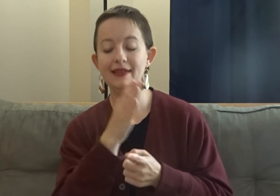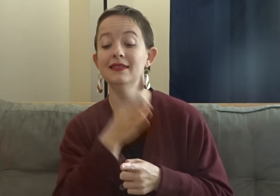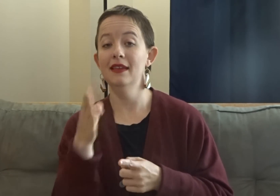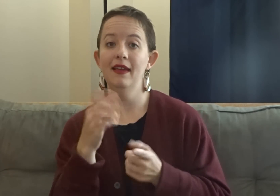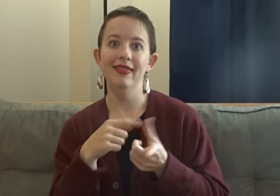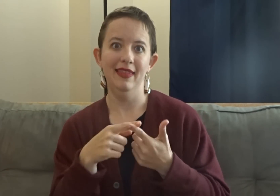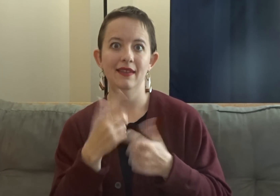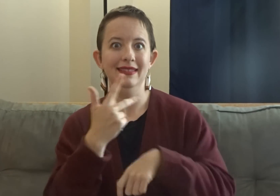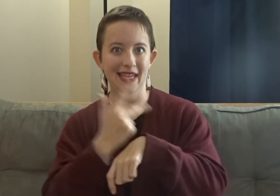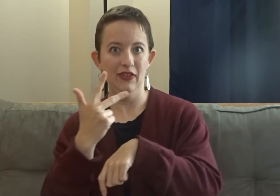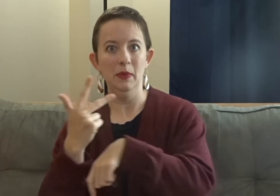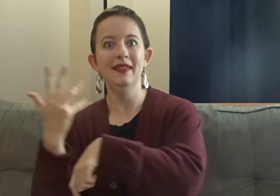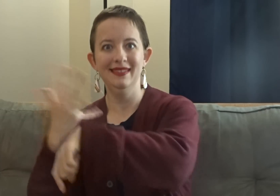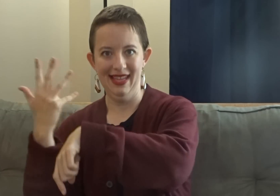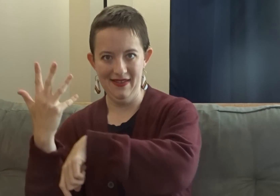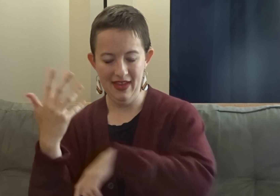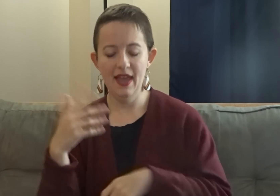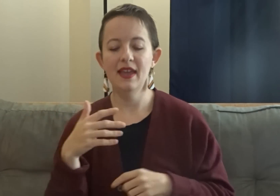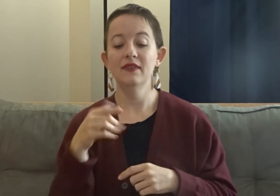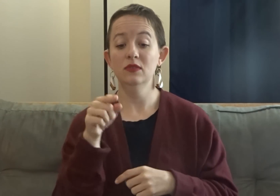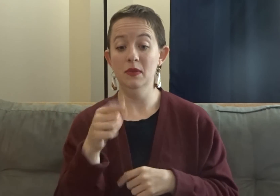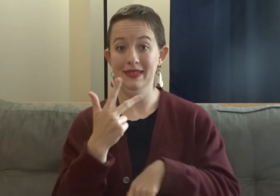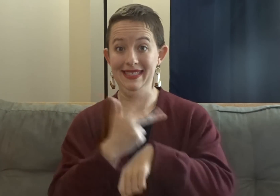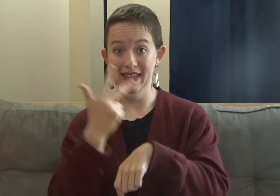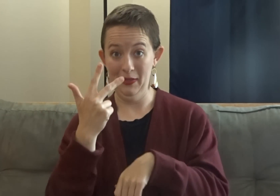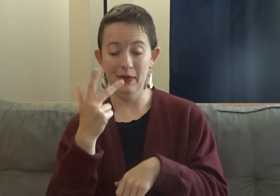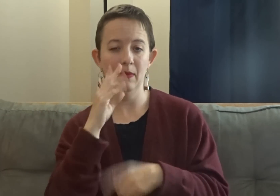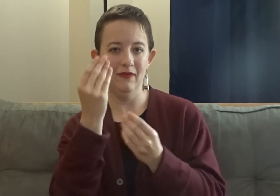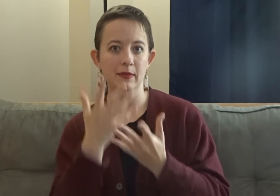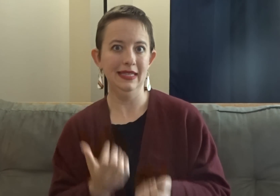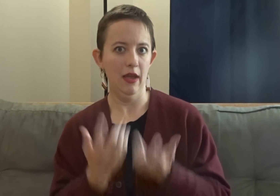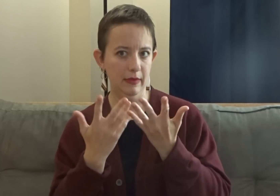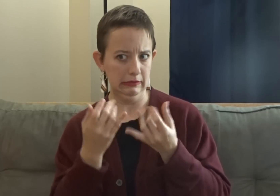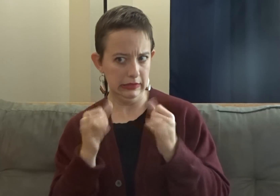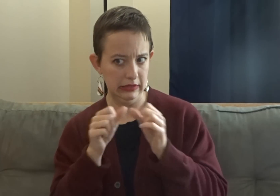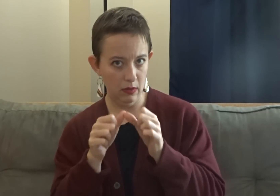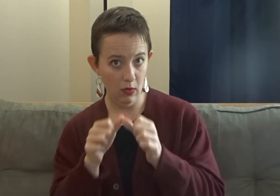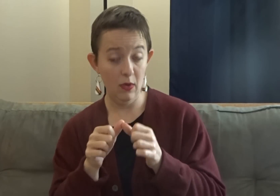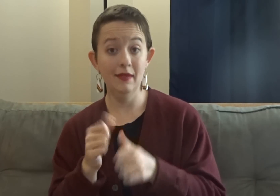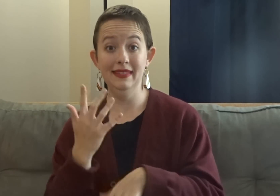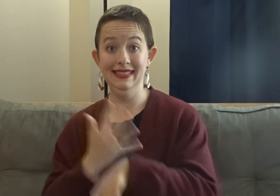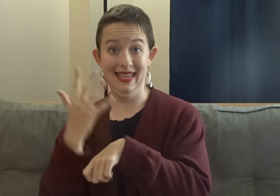and then day three and day five they will let you know. So on day three they'll inform us how many are still going.